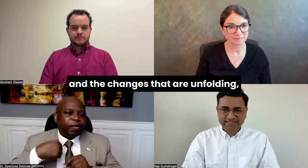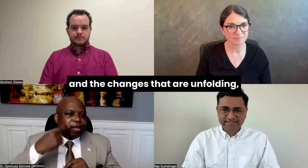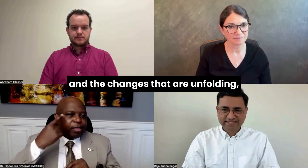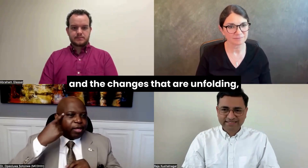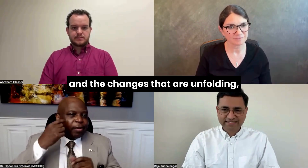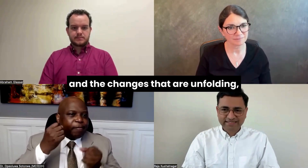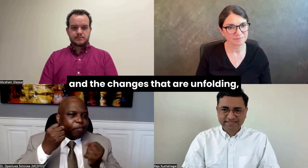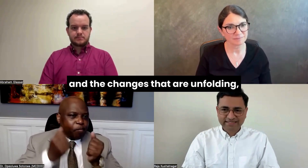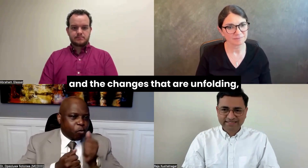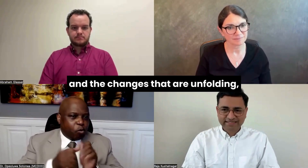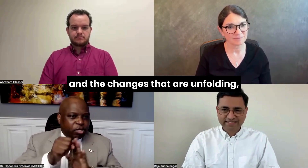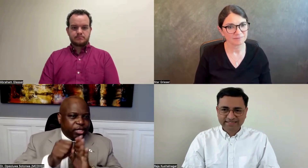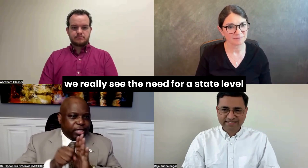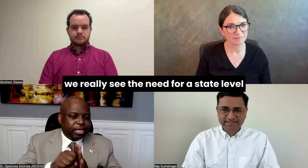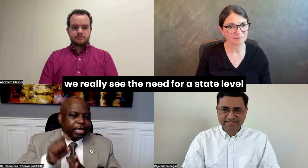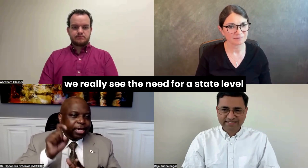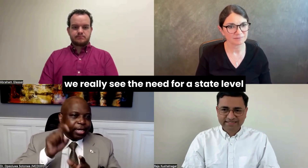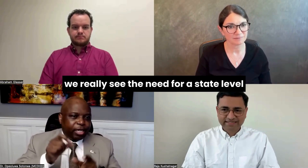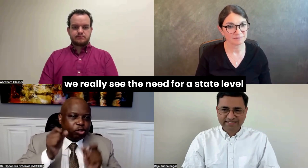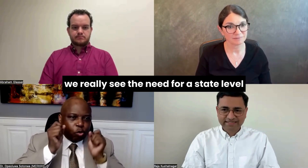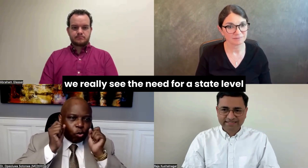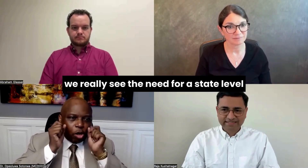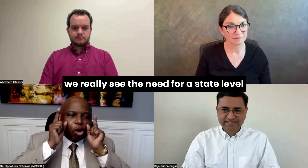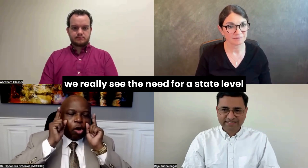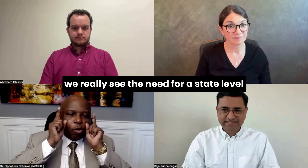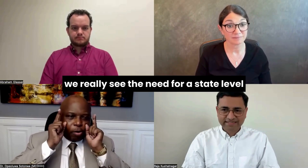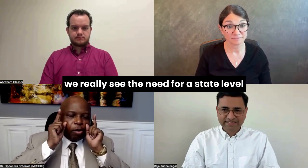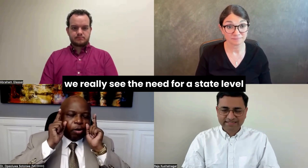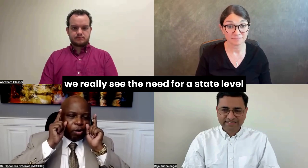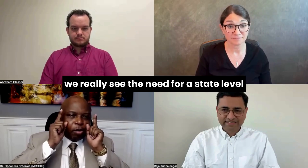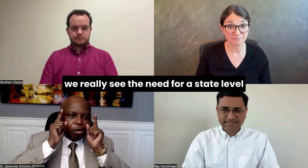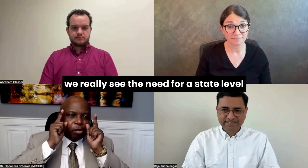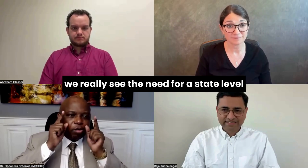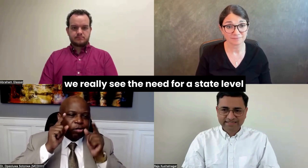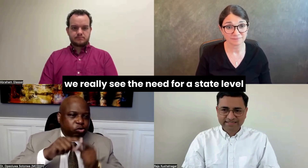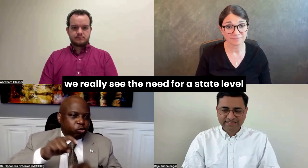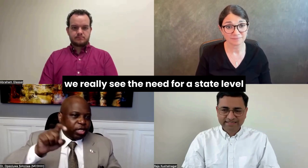we really see the need for a state level